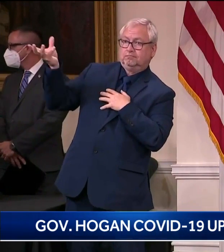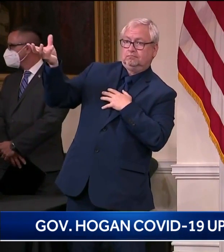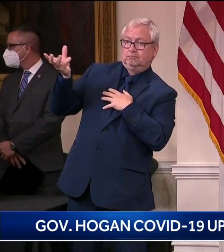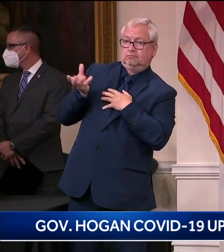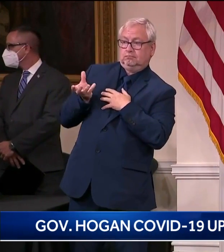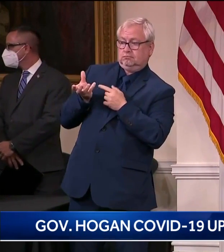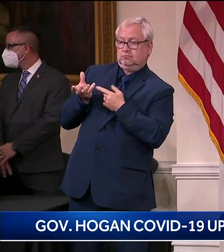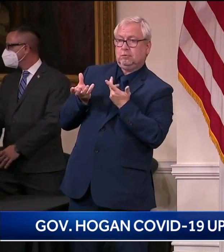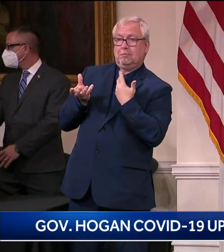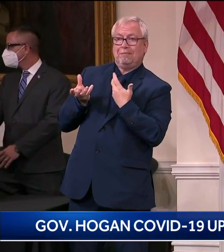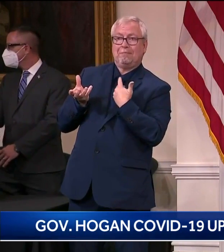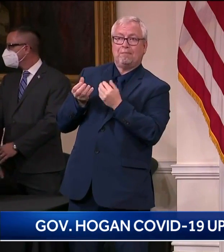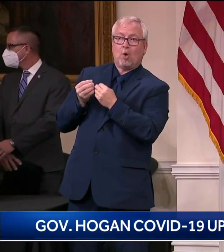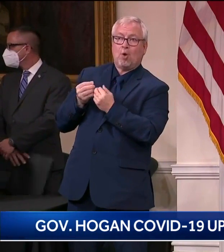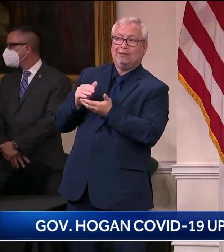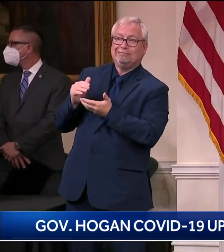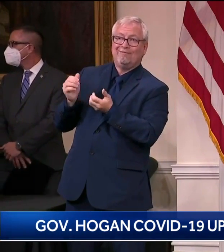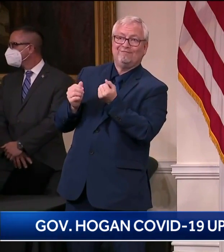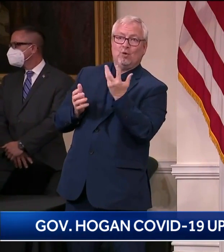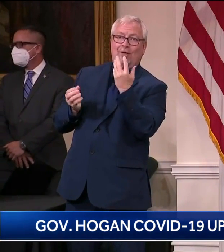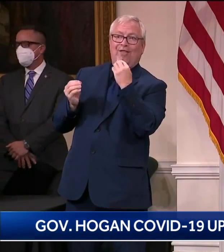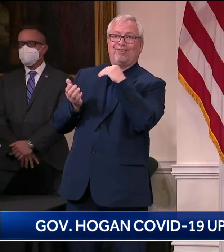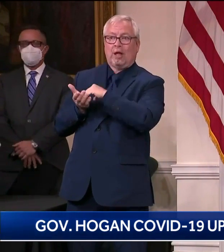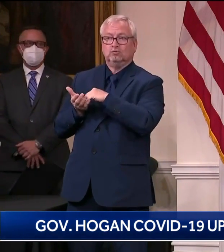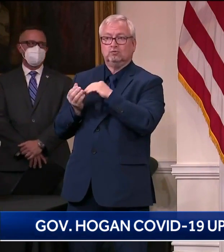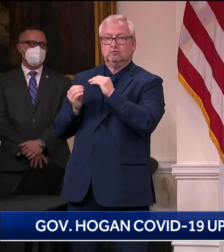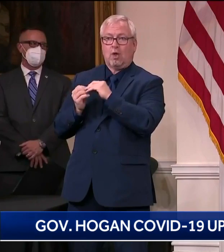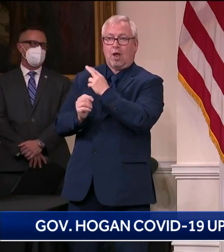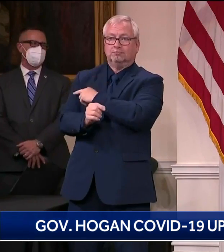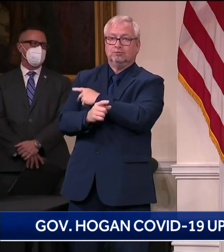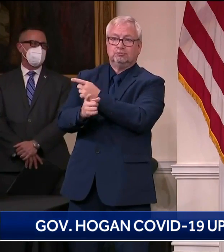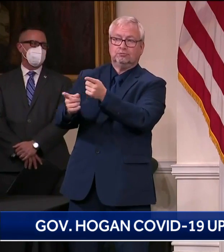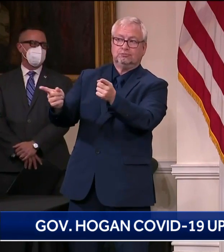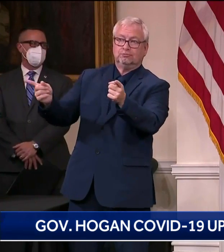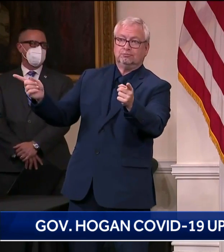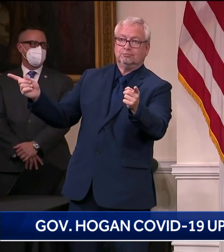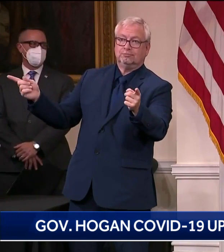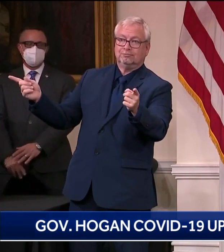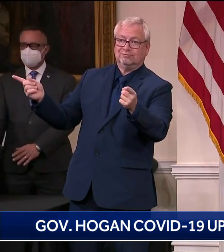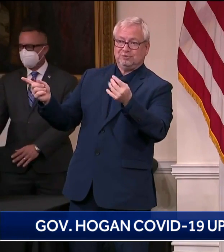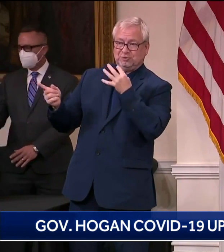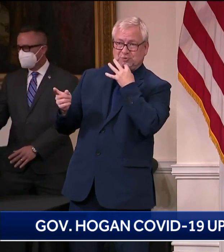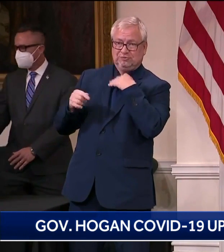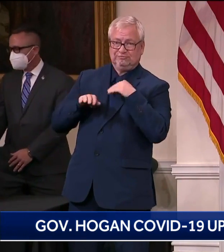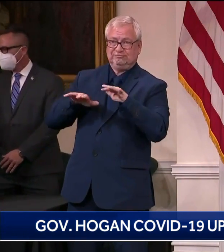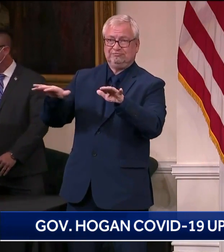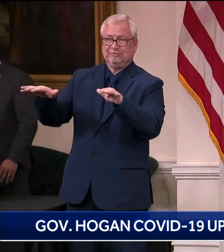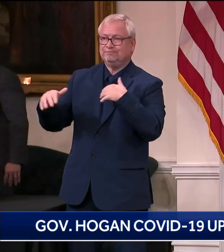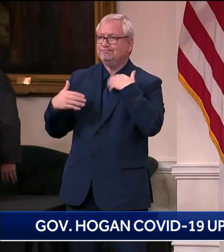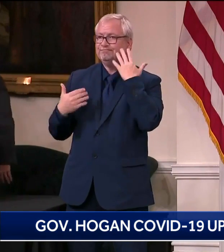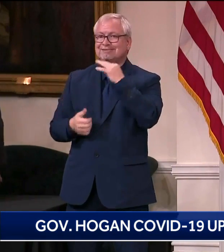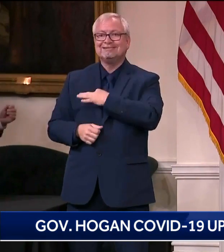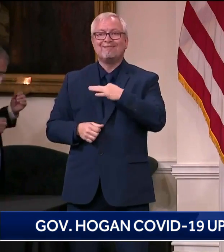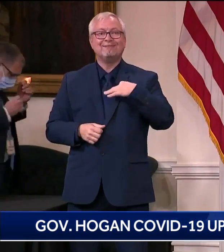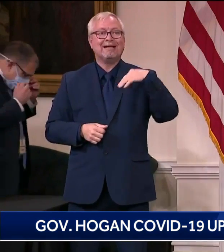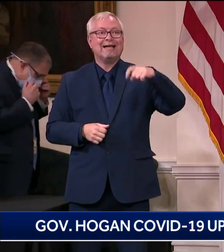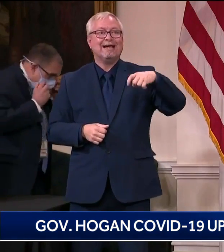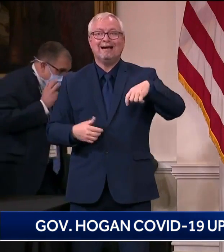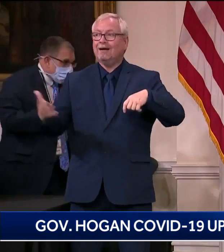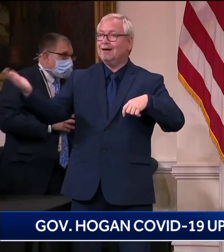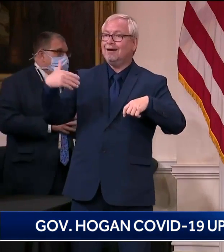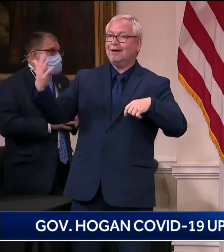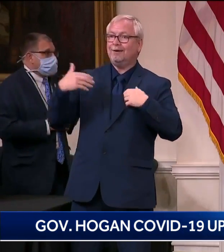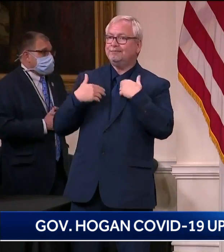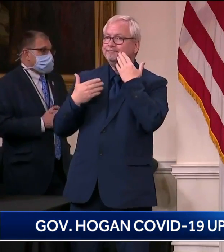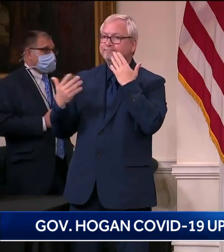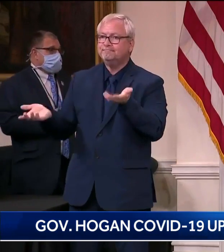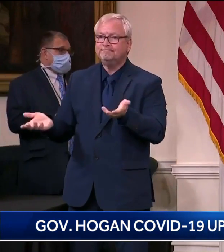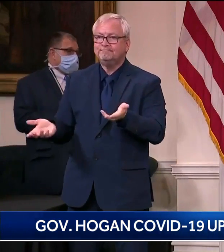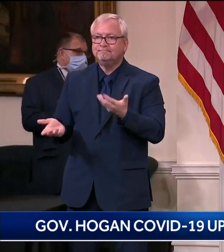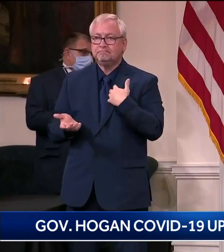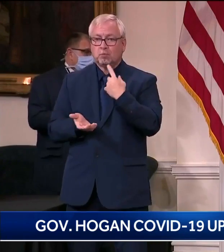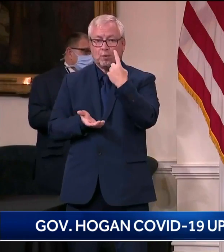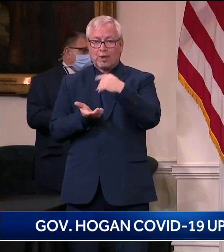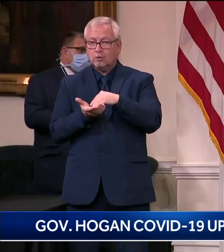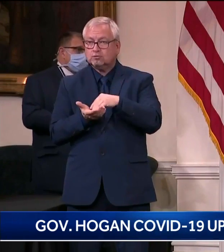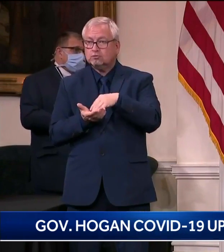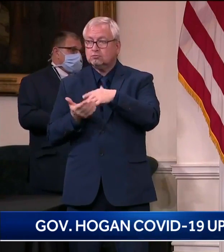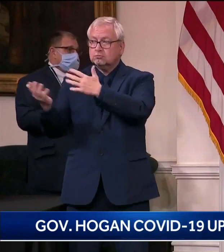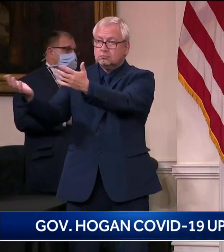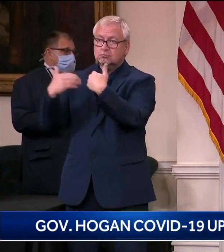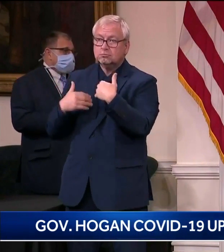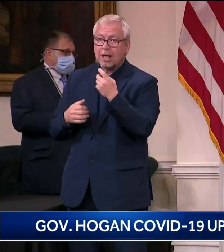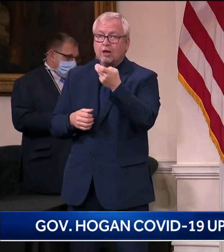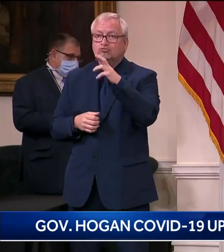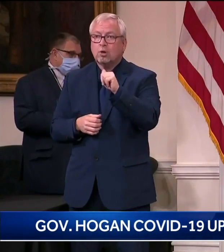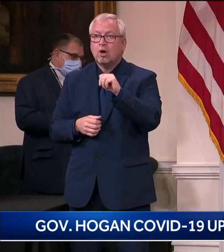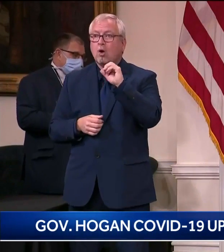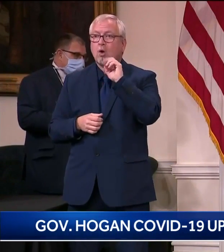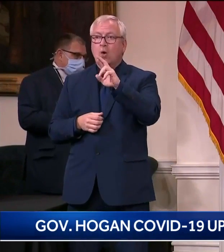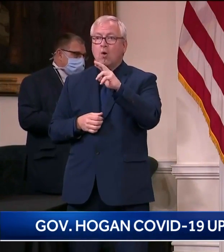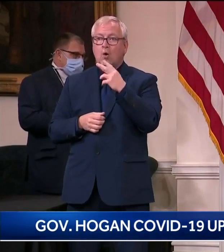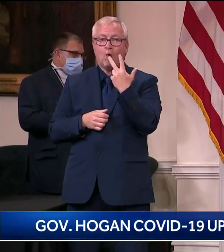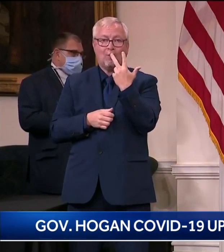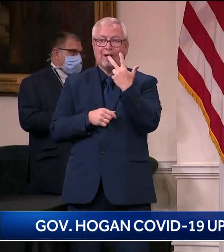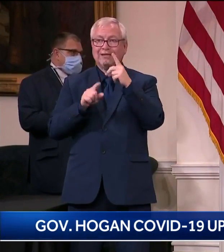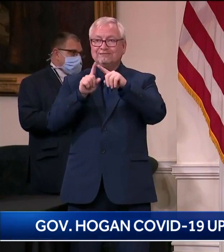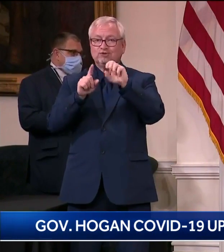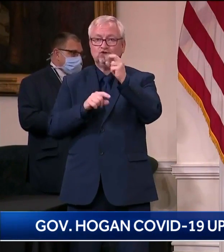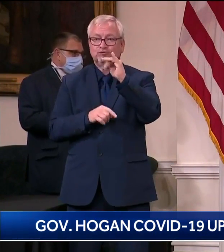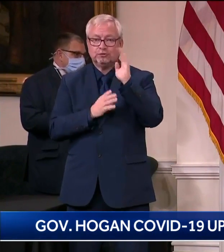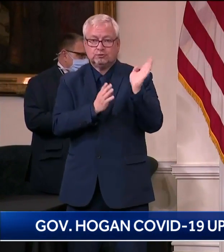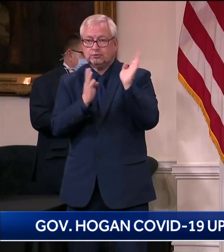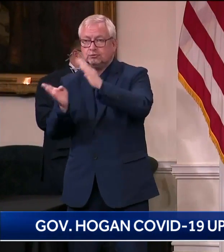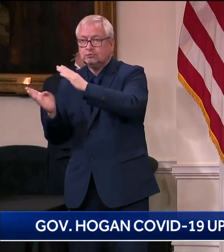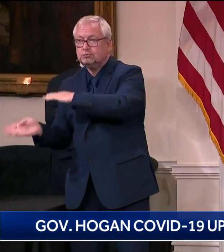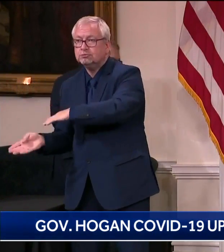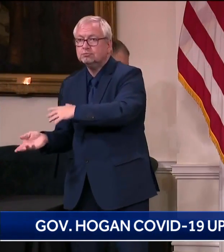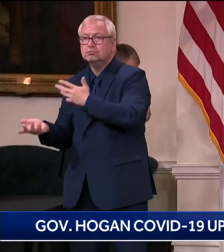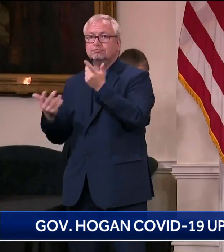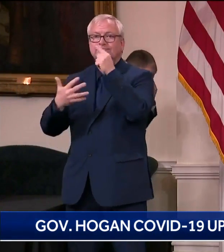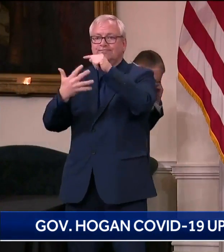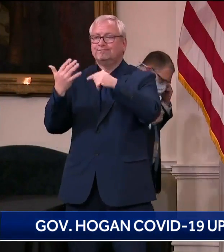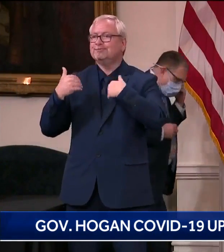IF WE ARE SPOEXPECTING POTENTIAL A COUPLE THOUSAND MORE PEOPLE IN THE HOSPITAL IN SHORT ORDER, I DON'T KNOW HOW MANY STAFF YOU NEED TO TAKE CARE OF A COUPLE THOUSAND EXTRA PEOPLE BUT FOR